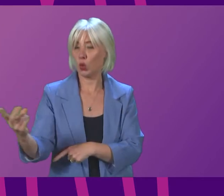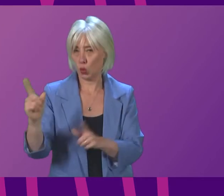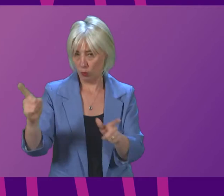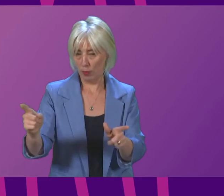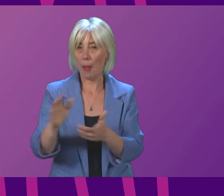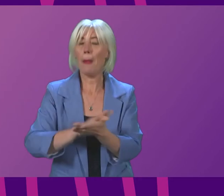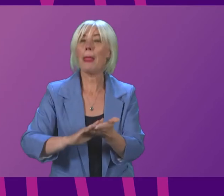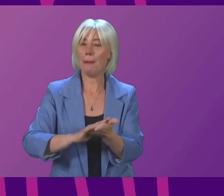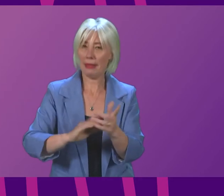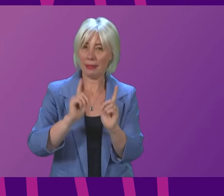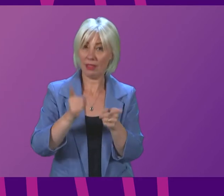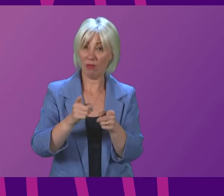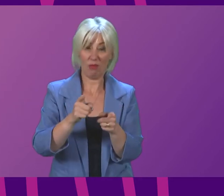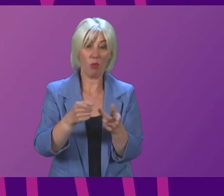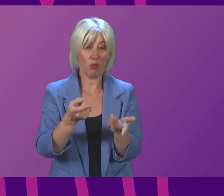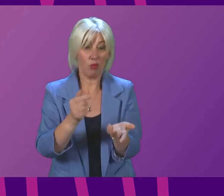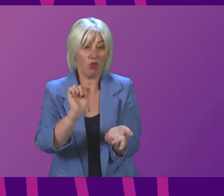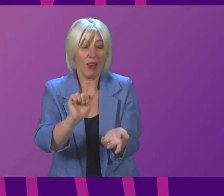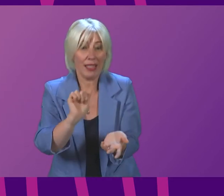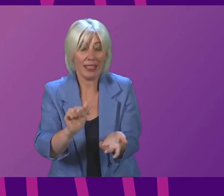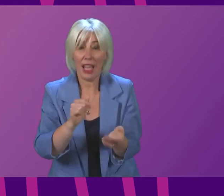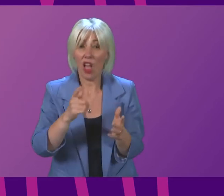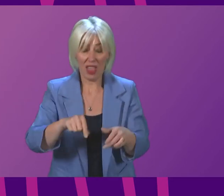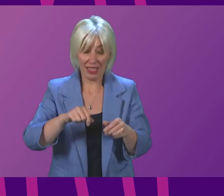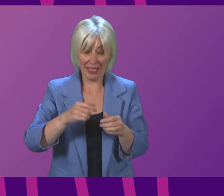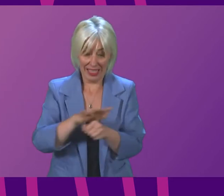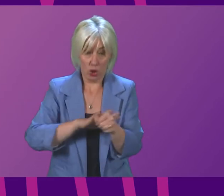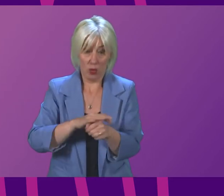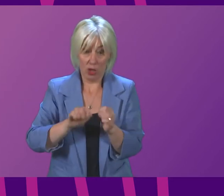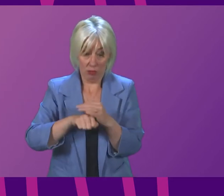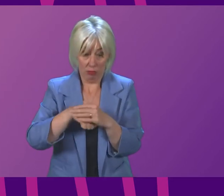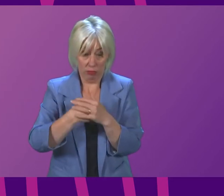point that Mr Fairlie makes. We are in an evolving situation. That was also reflected in the question